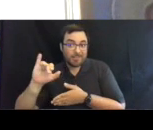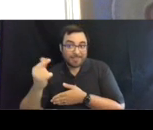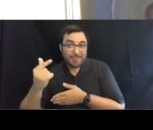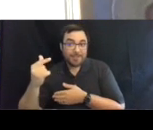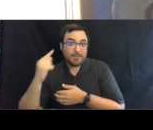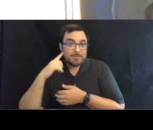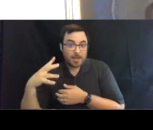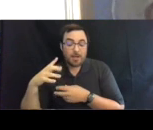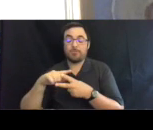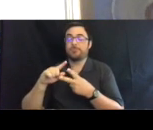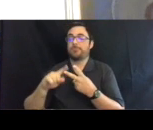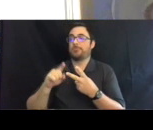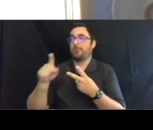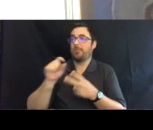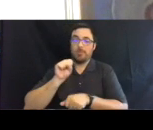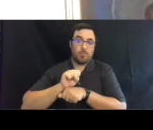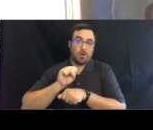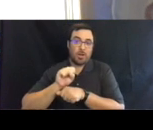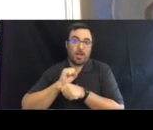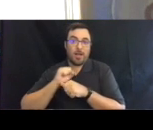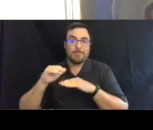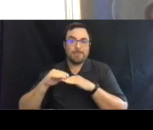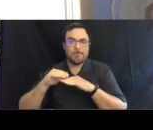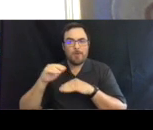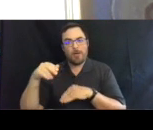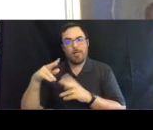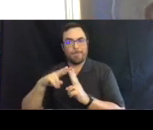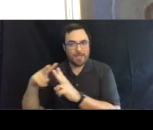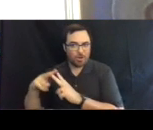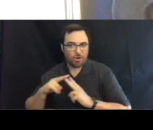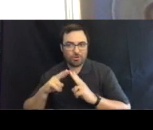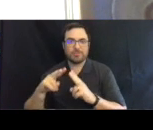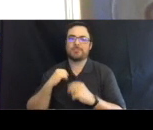working on some minimal pairs and some super segmental